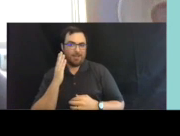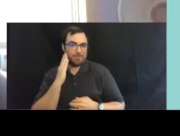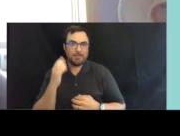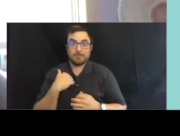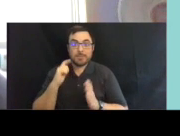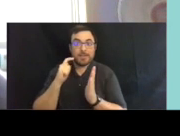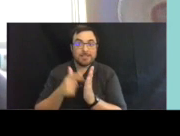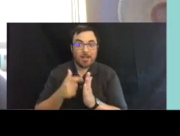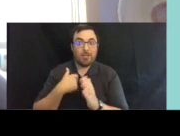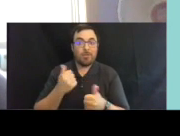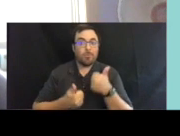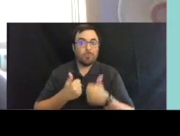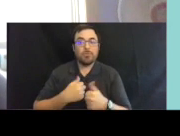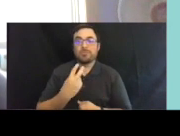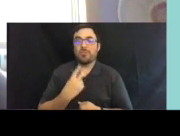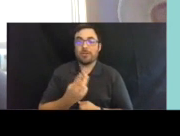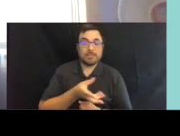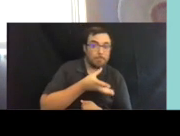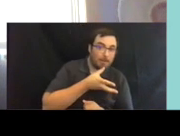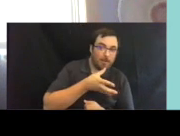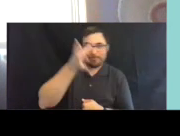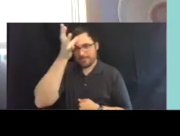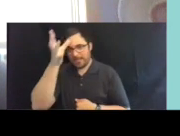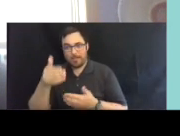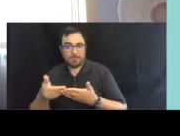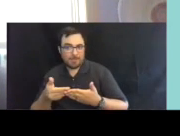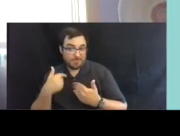versus in the baby bears voice? Can he produce that difference? And it's